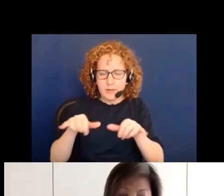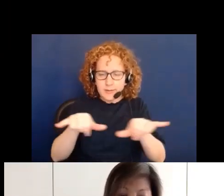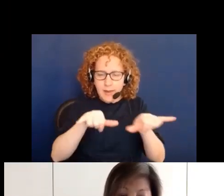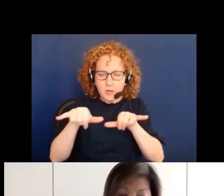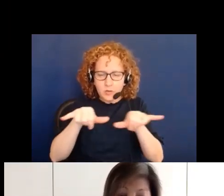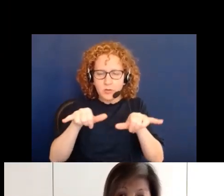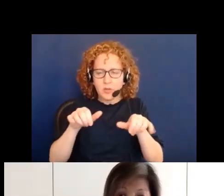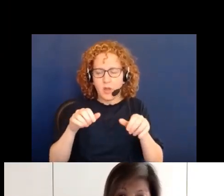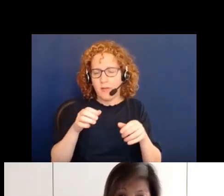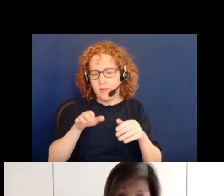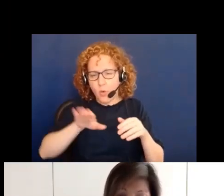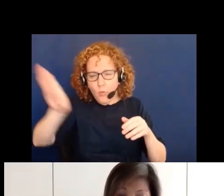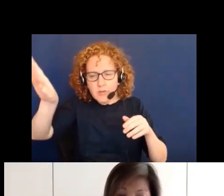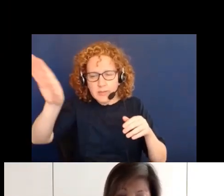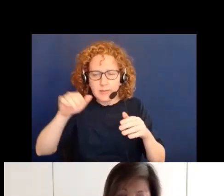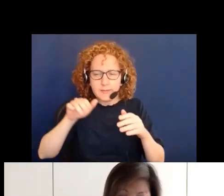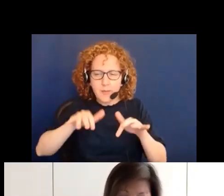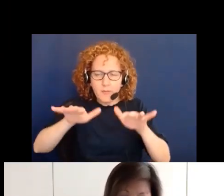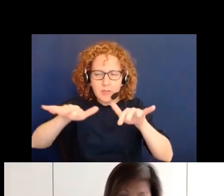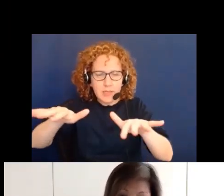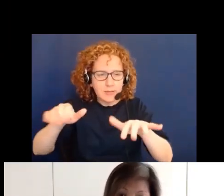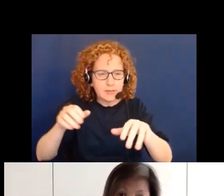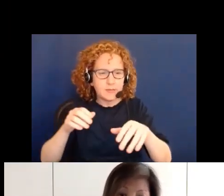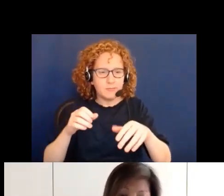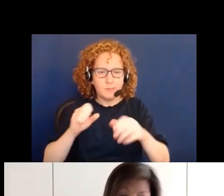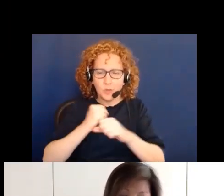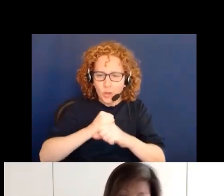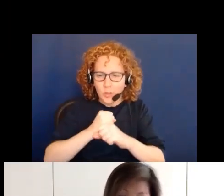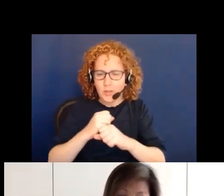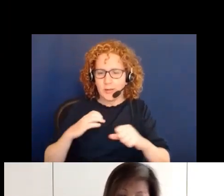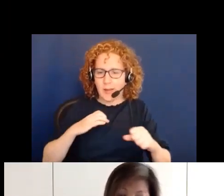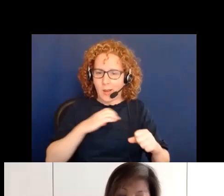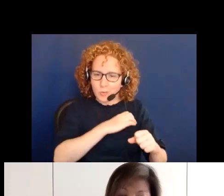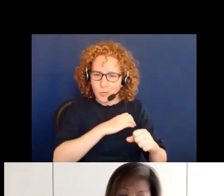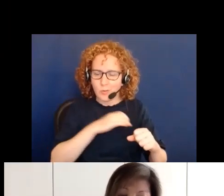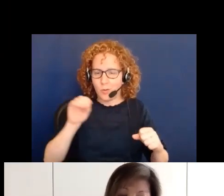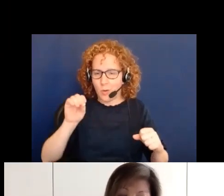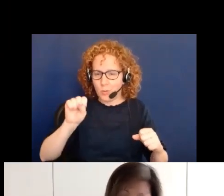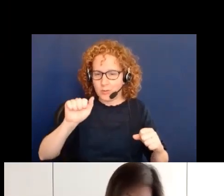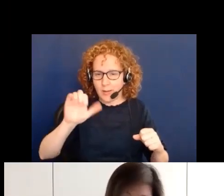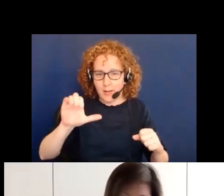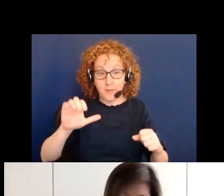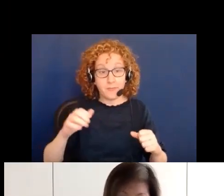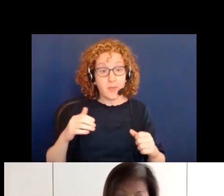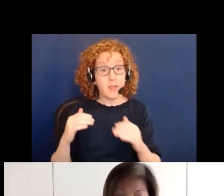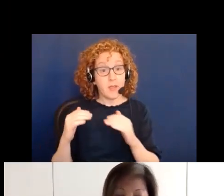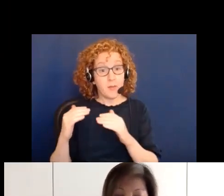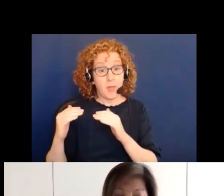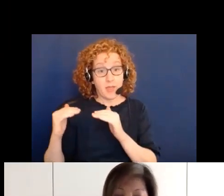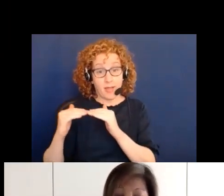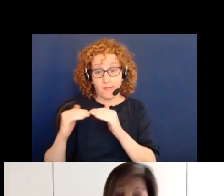Advisory Council or OSAC. My colleague Caroline Donovan White will be moderating the